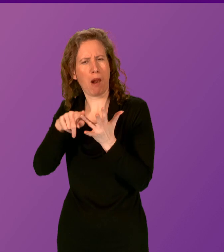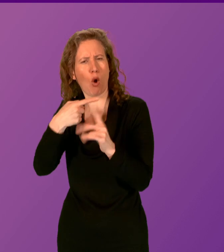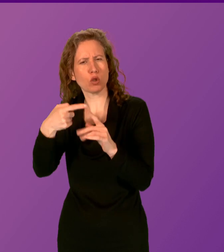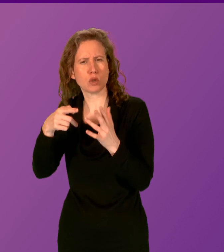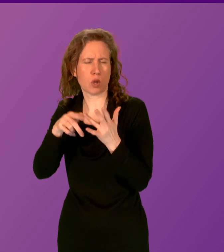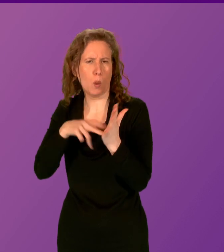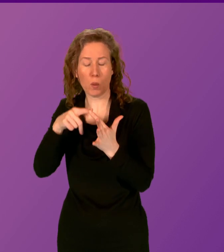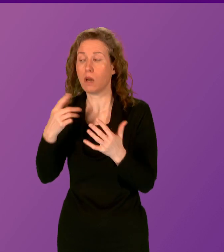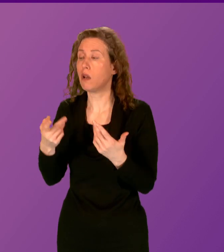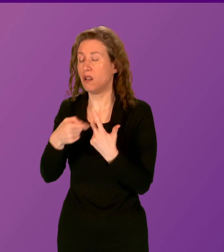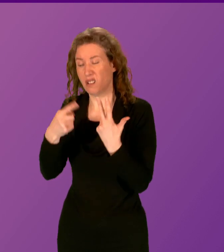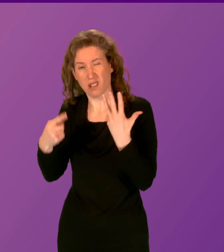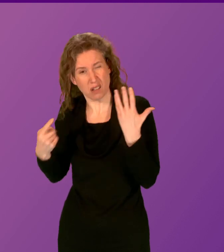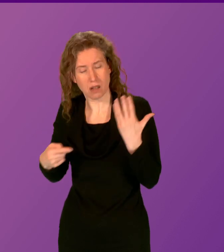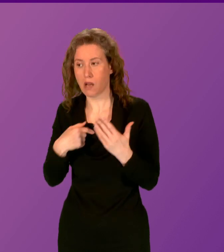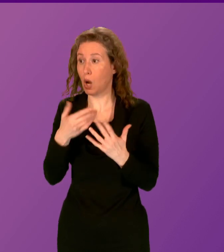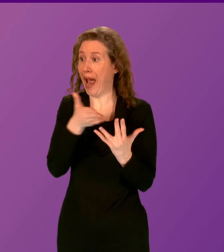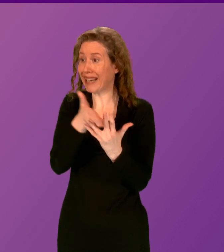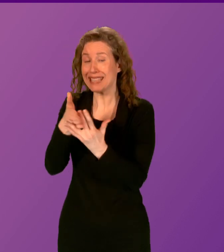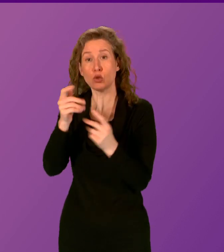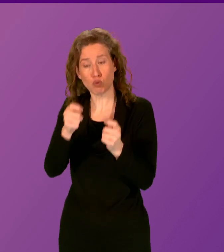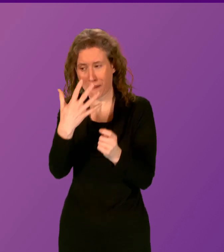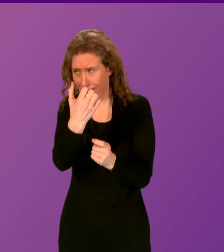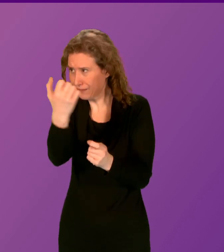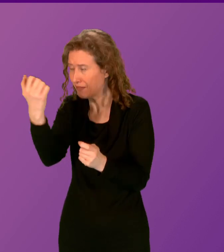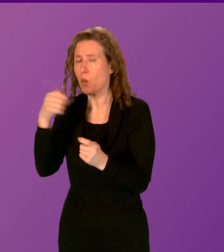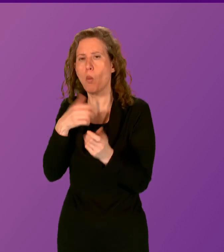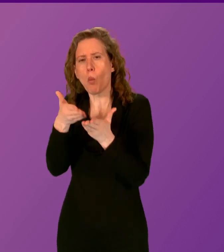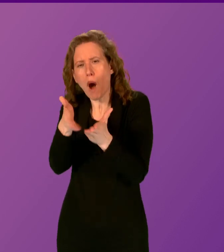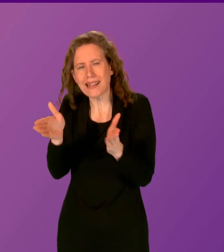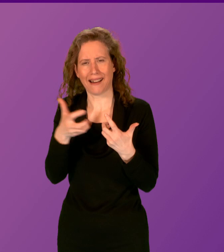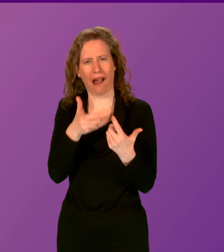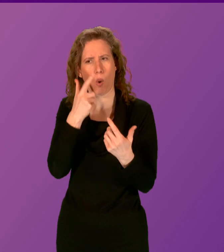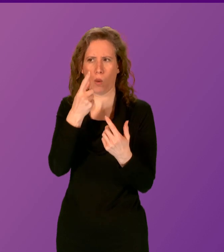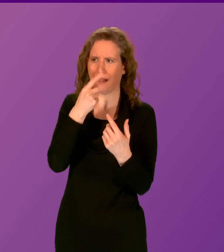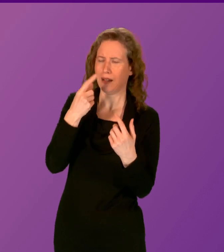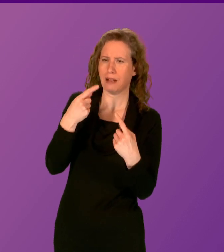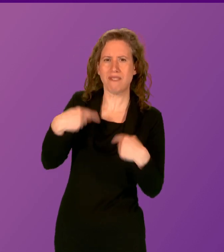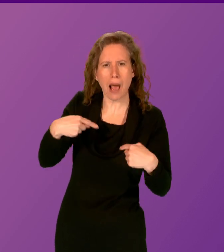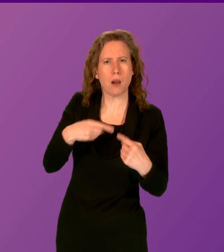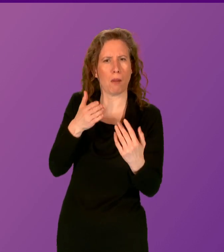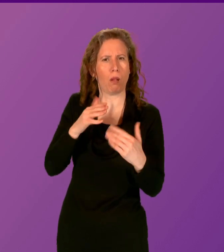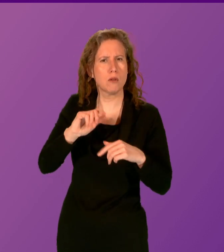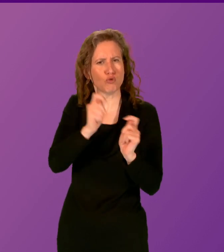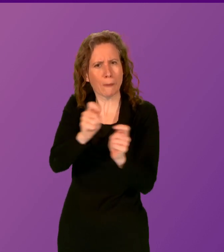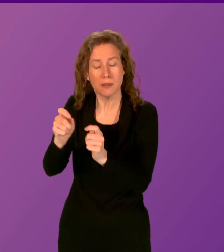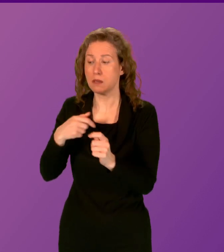Everybody knows how important same-day access to treatment is and can be. Through the national collaborative, we are working on the rights of those who have lived experience.